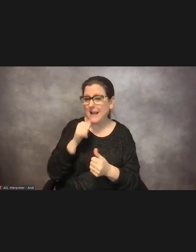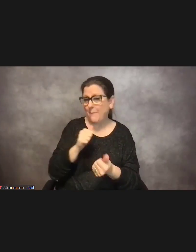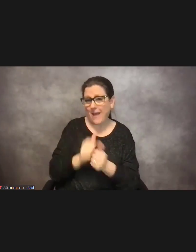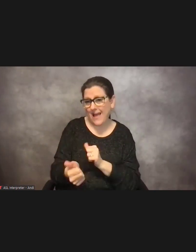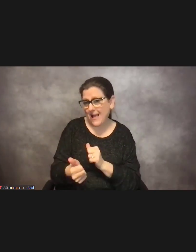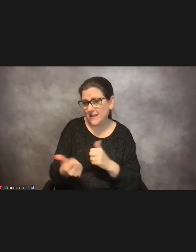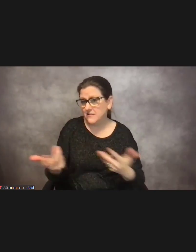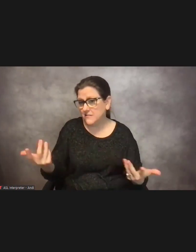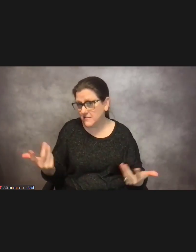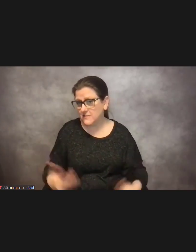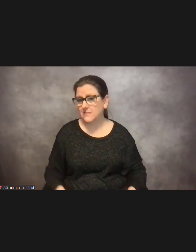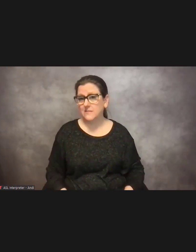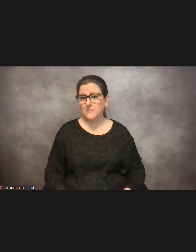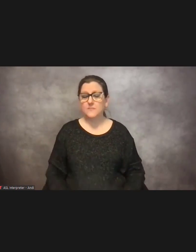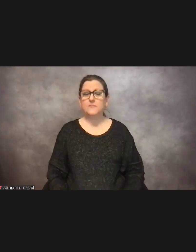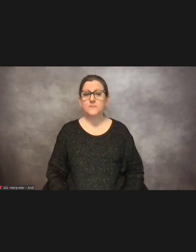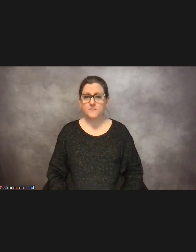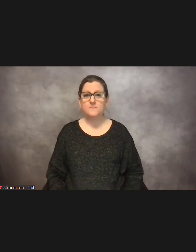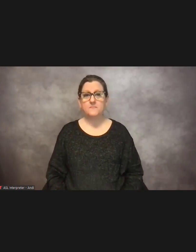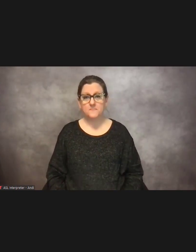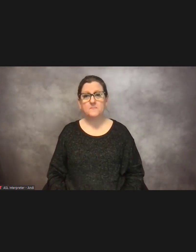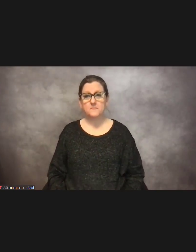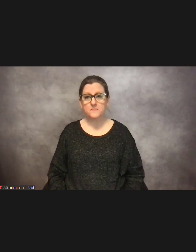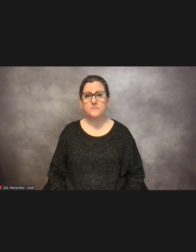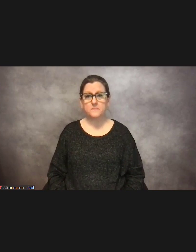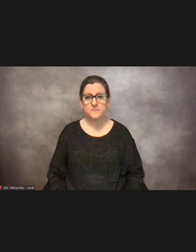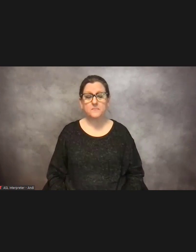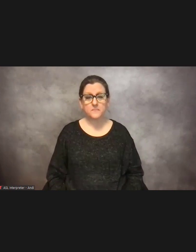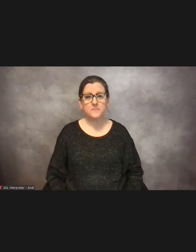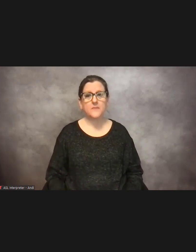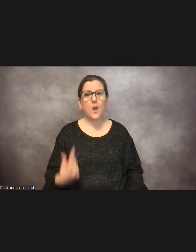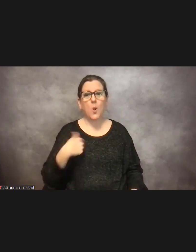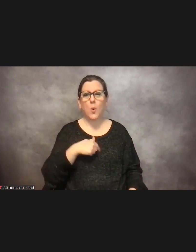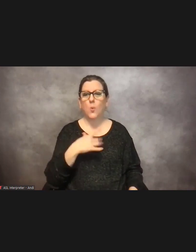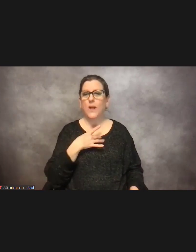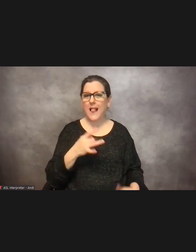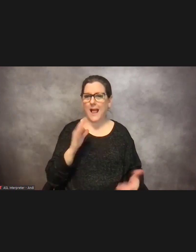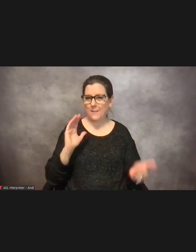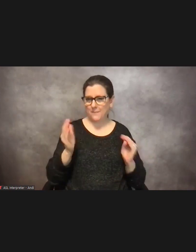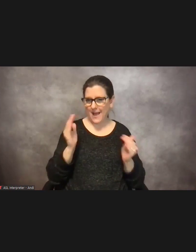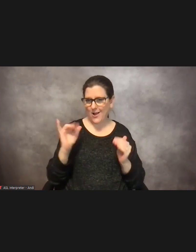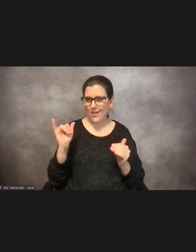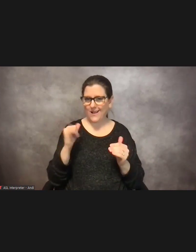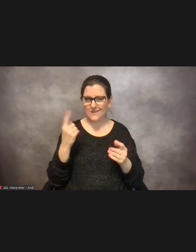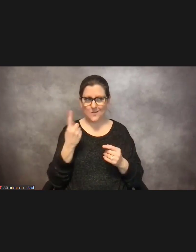one or both ears.>>: Yeah, so, we always like to make this analogy; a